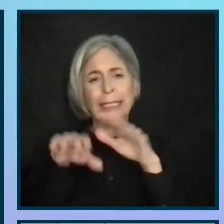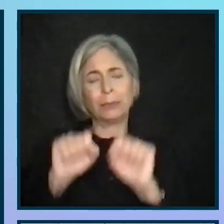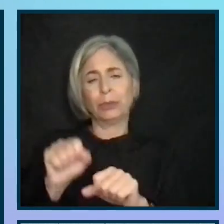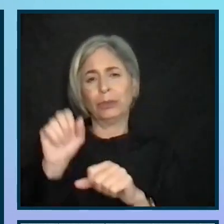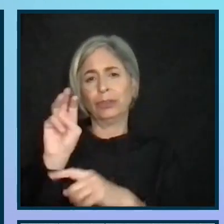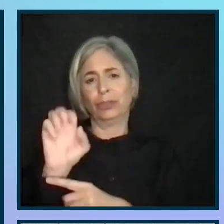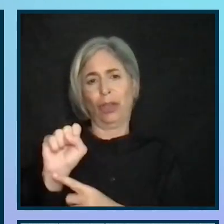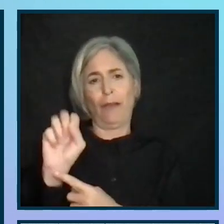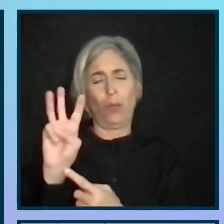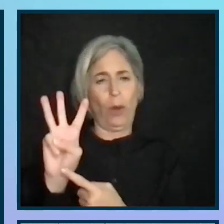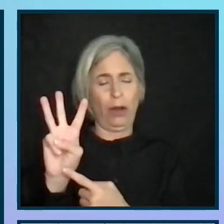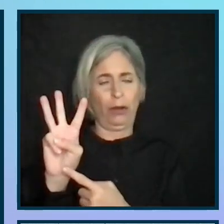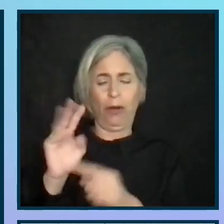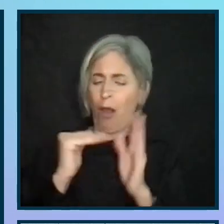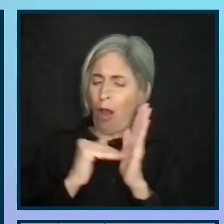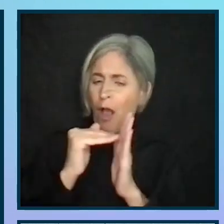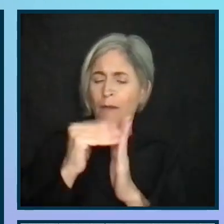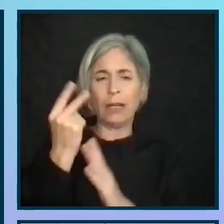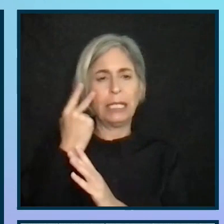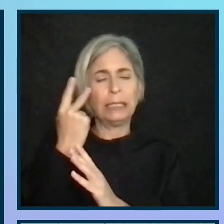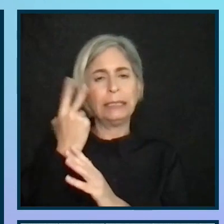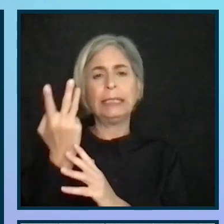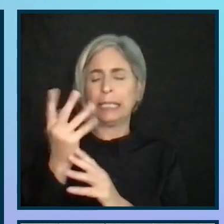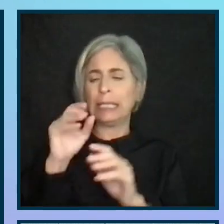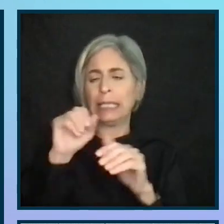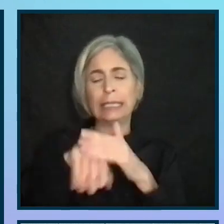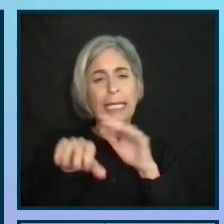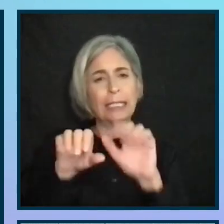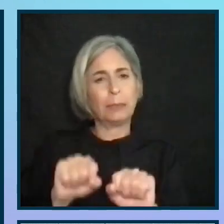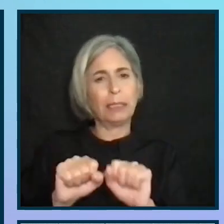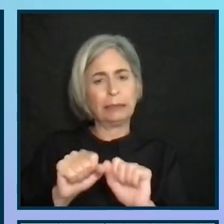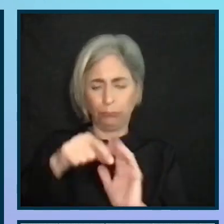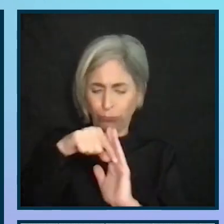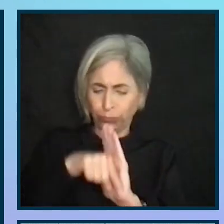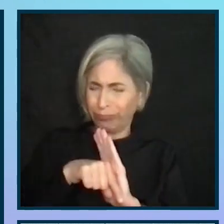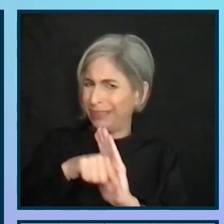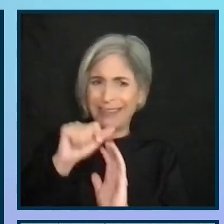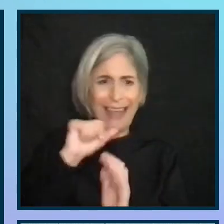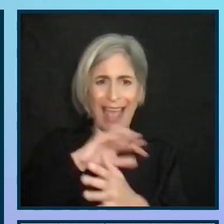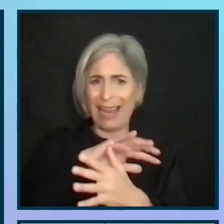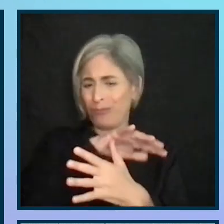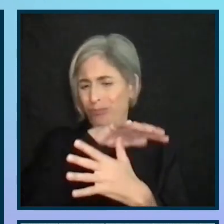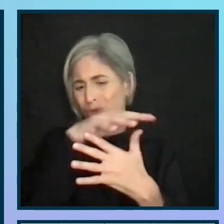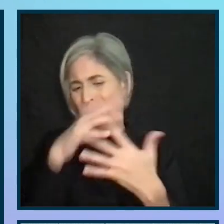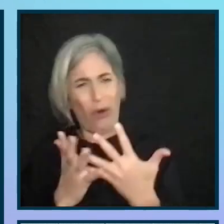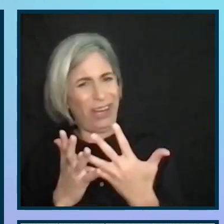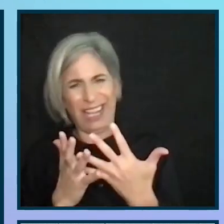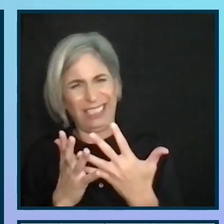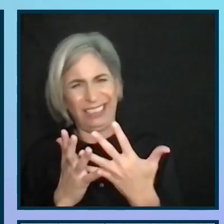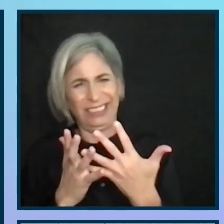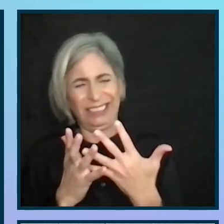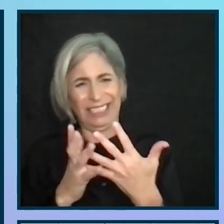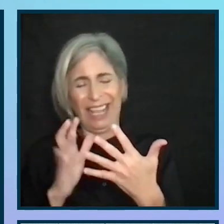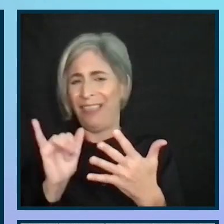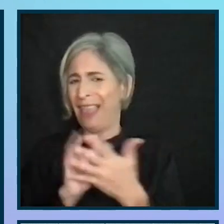Too often, I've seen in practice where accessibility is deprioritized because of some other major initiative. And that really can't happen.